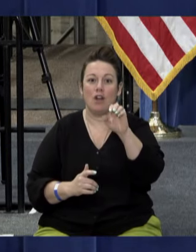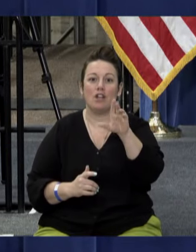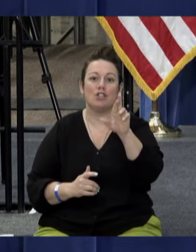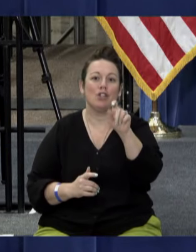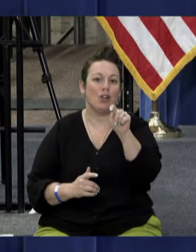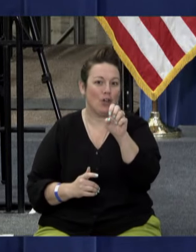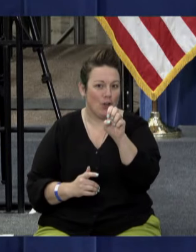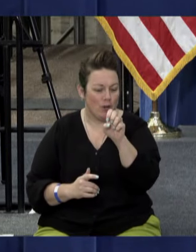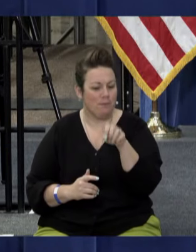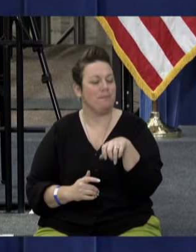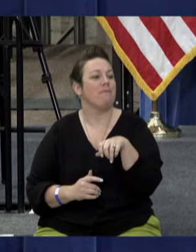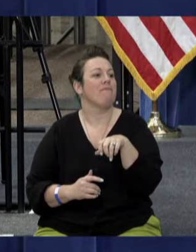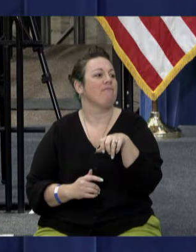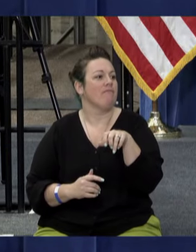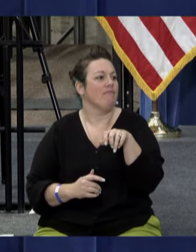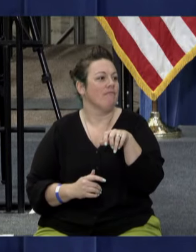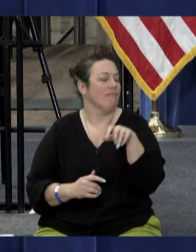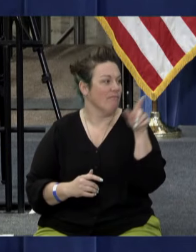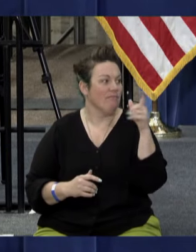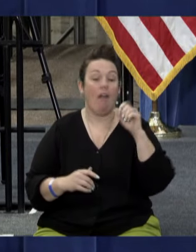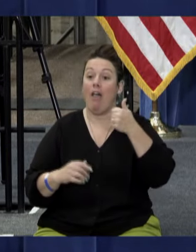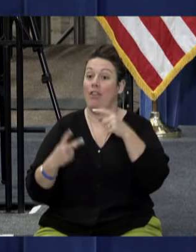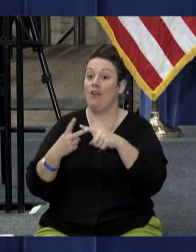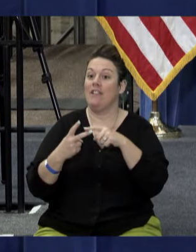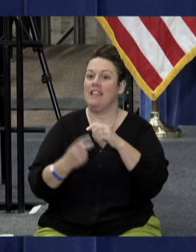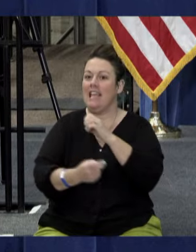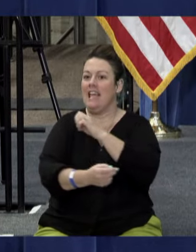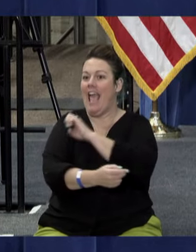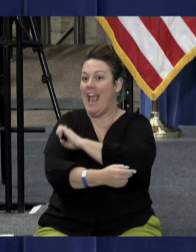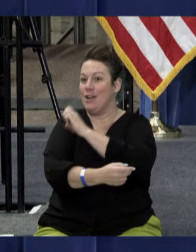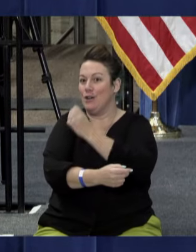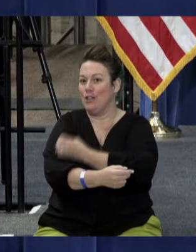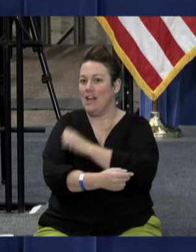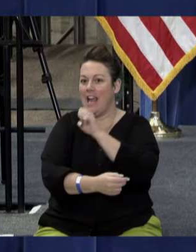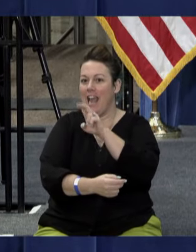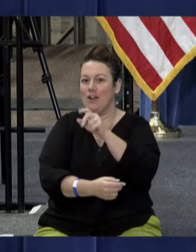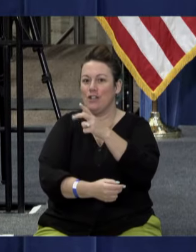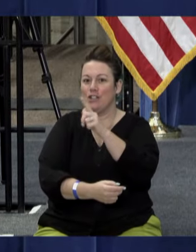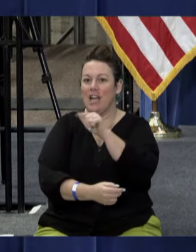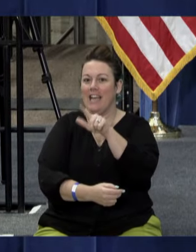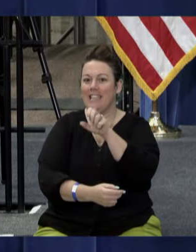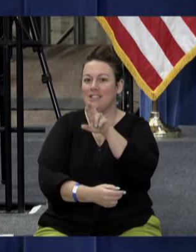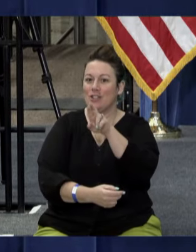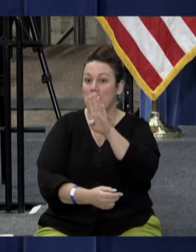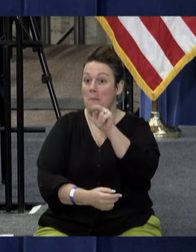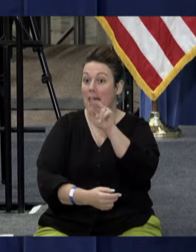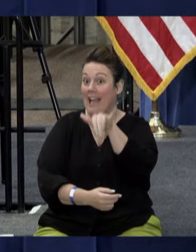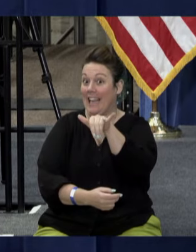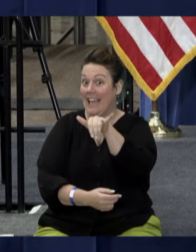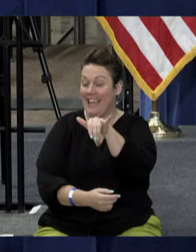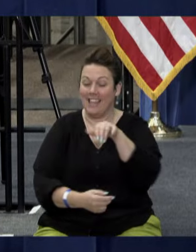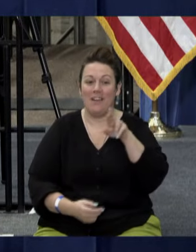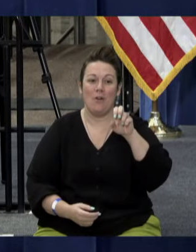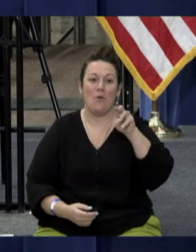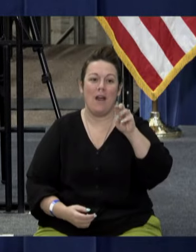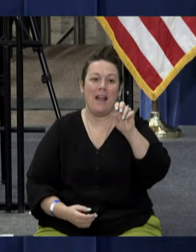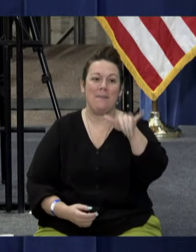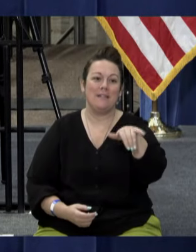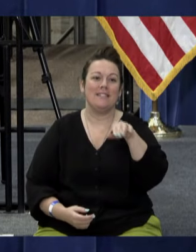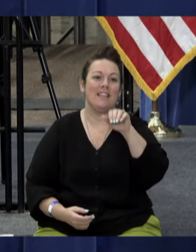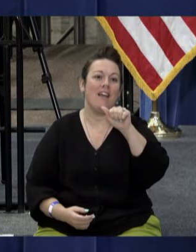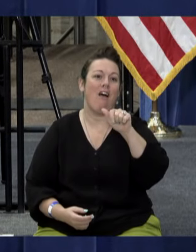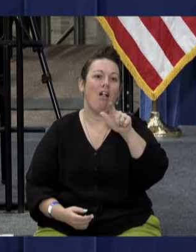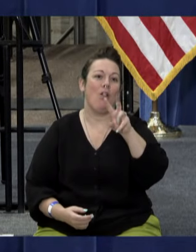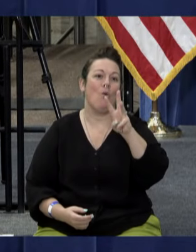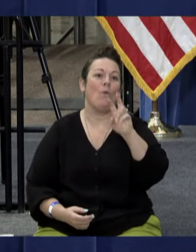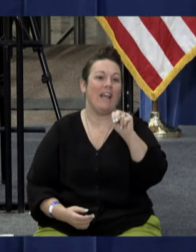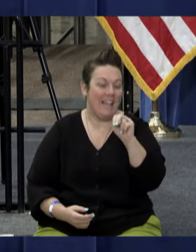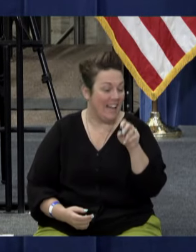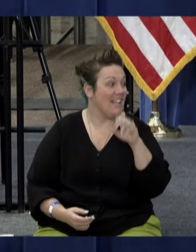The other is who I call the Energizer Bunny. Ramsay Alwin is the CEO of the National Council